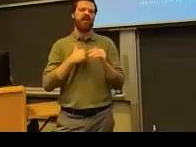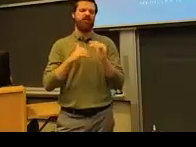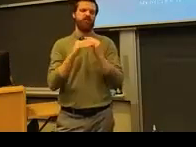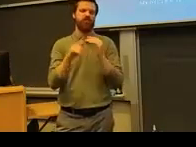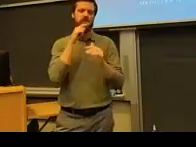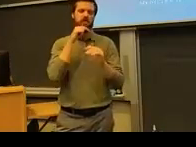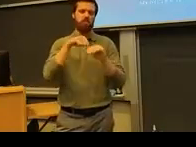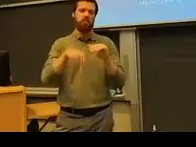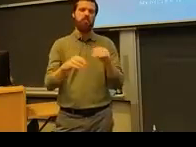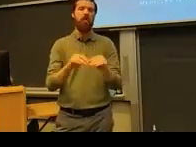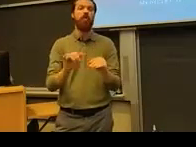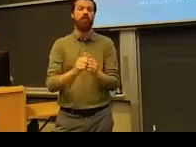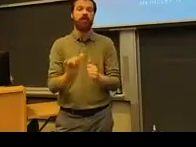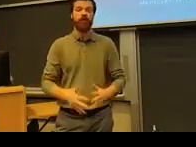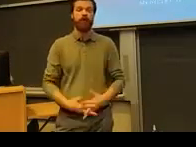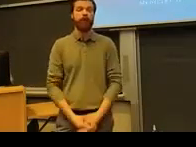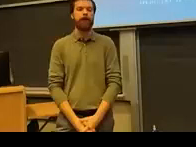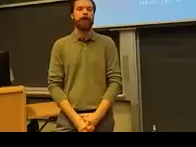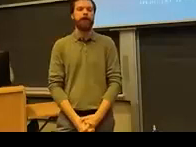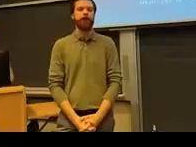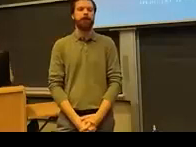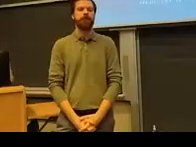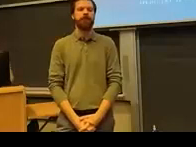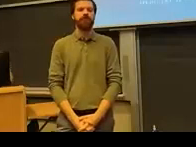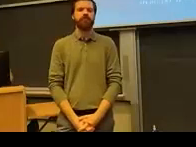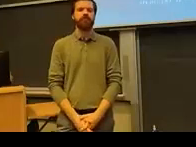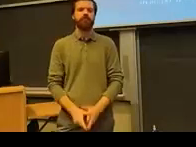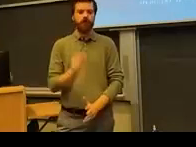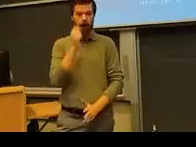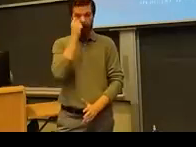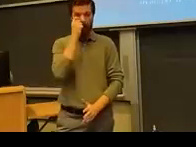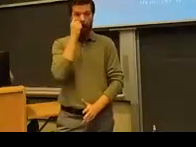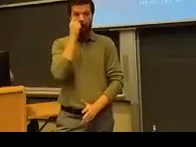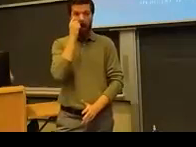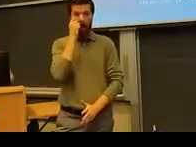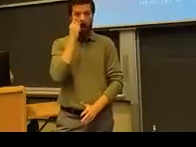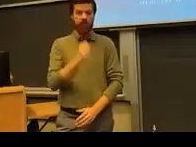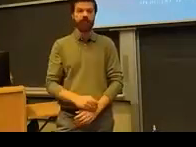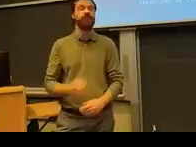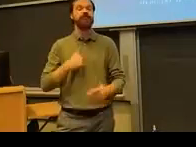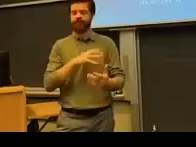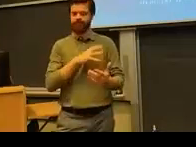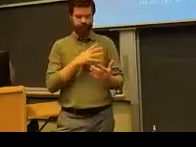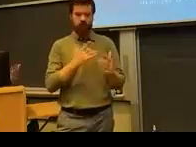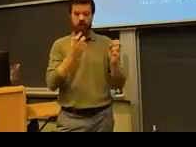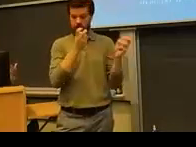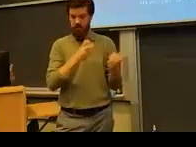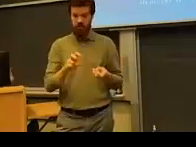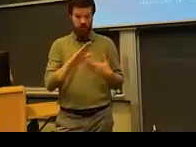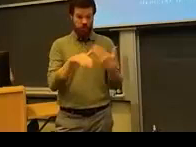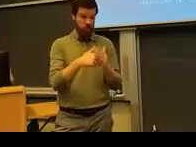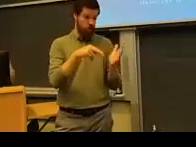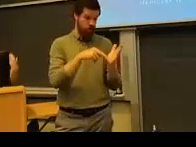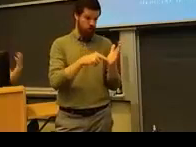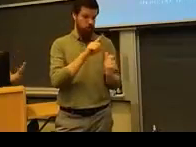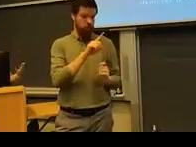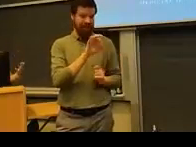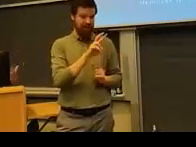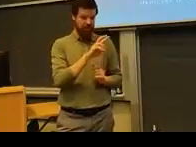those so as we have transitioned from all of our nurses our nurses on 192 and g92 and